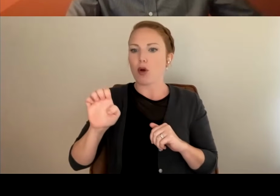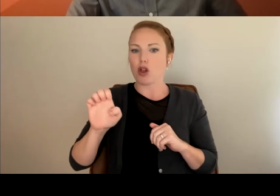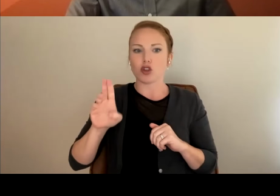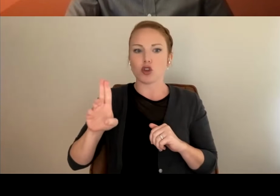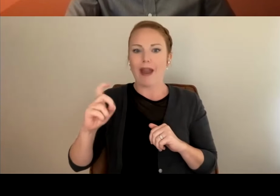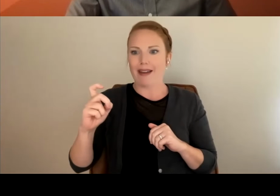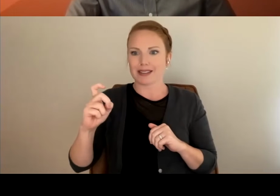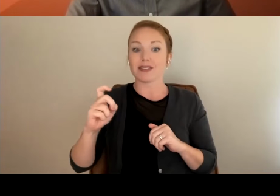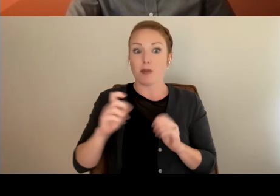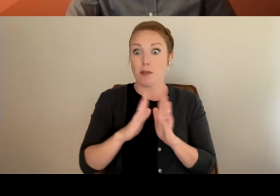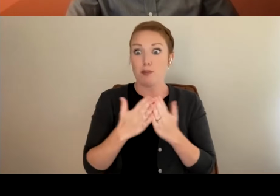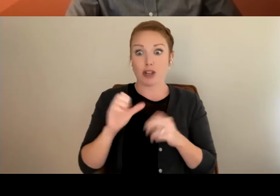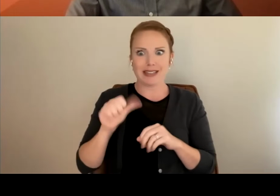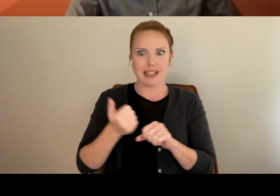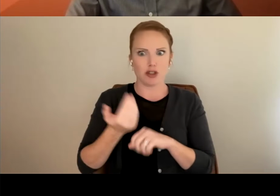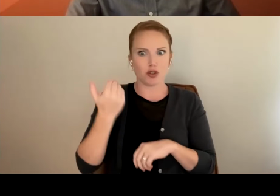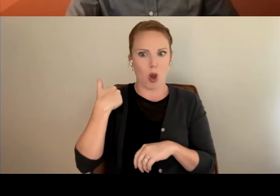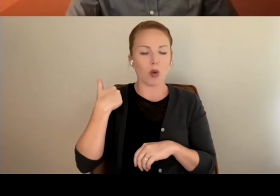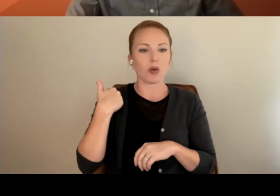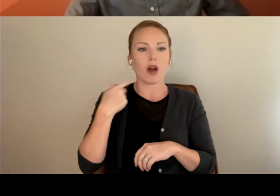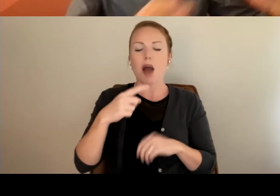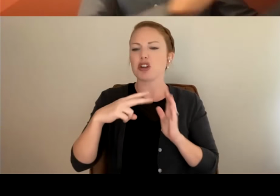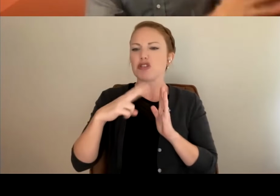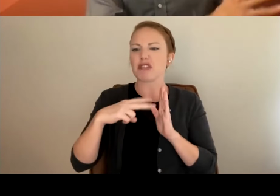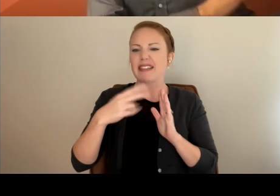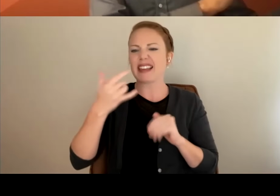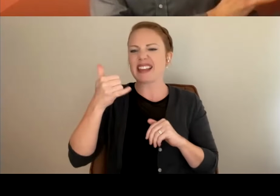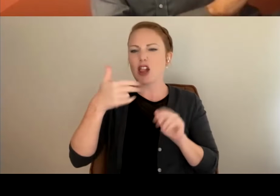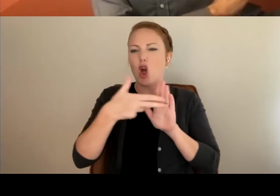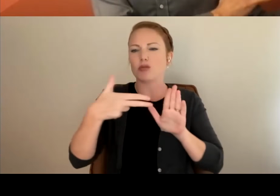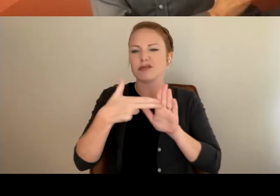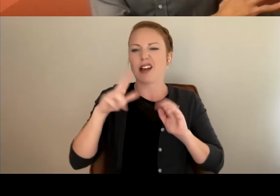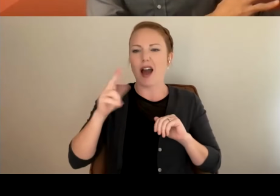ago, and I'm just going to read the highlighted portions here as he's talking about how bad